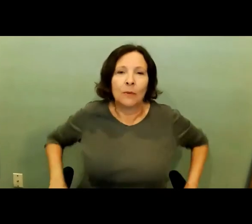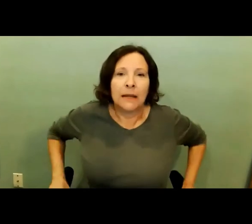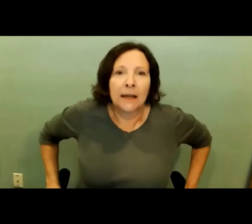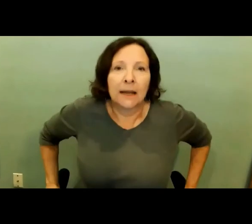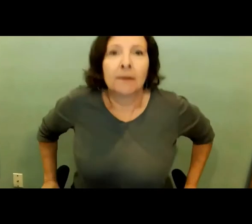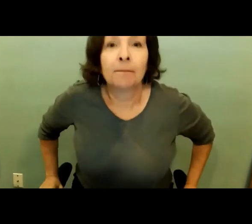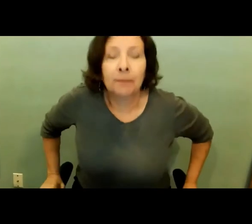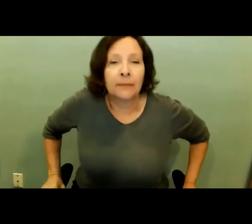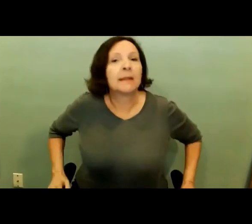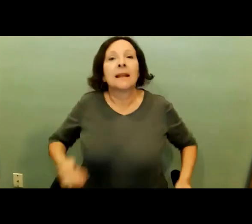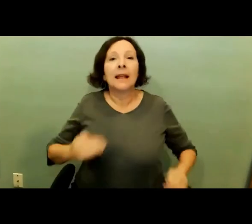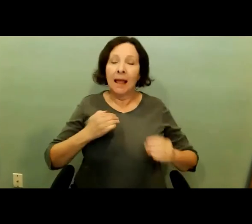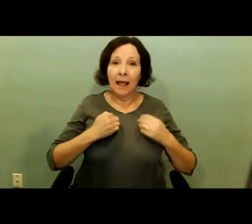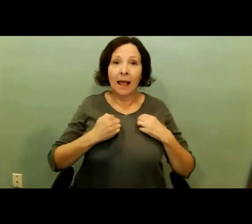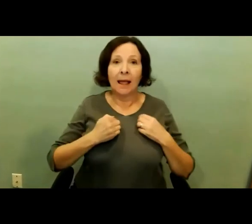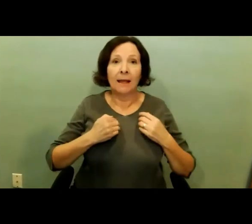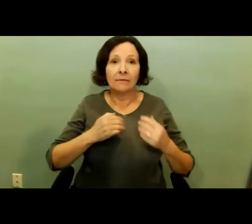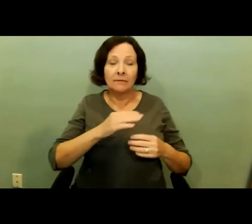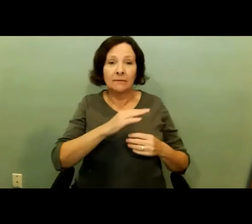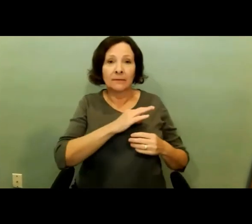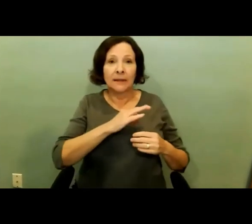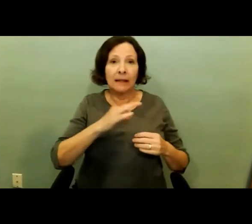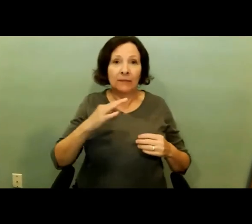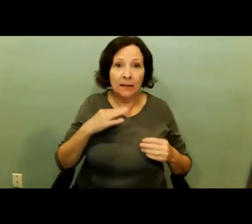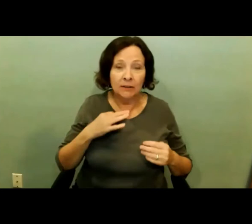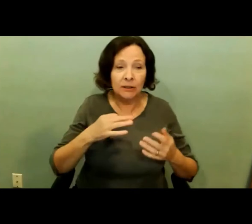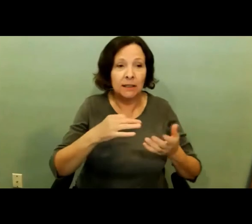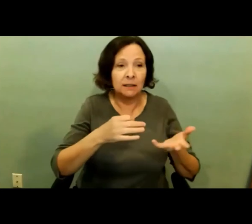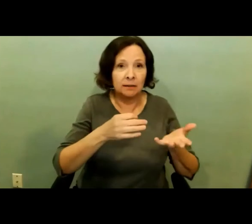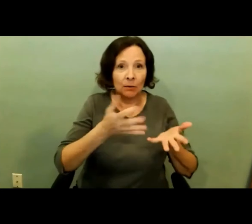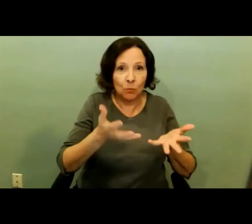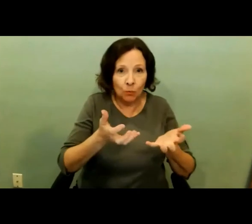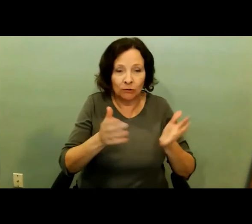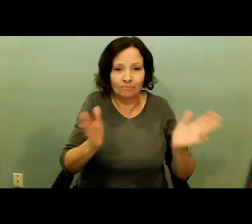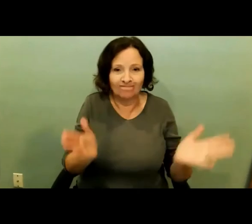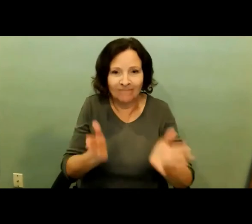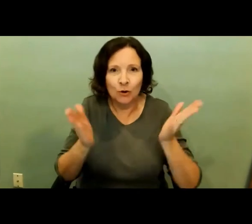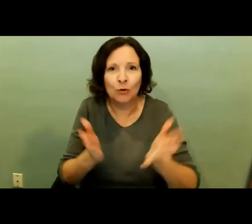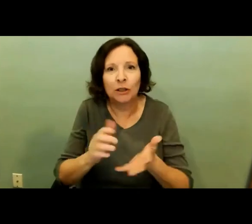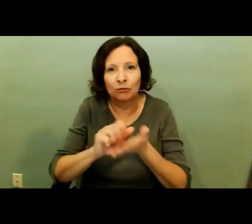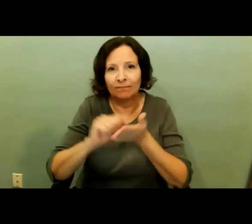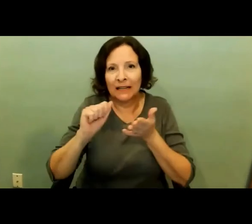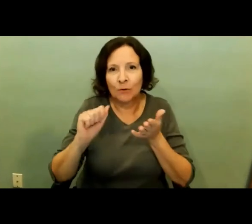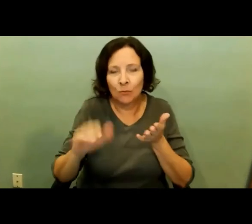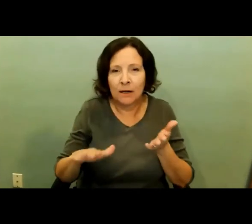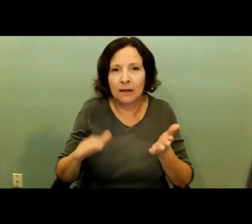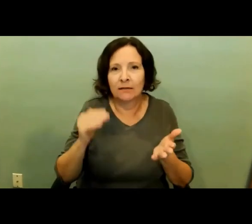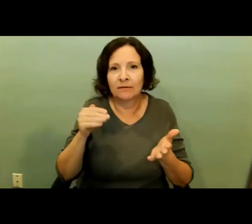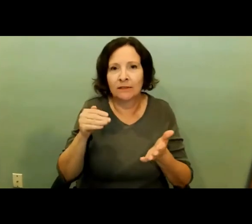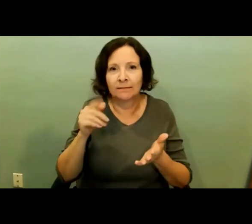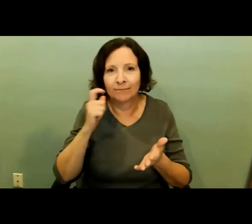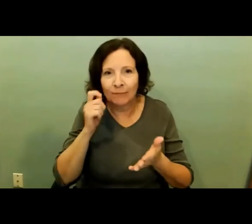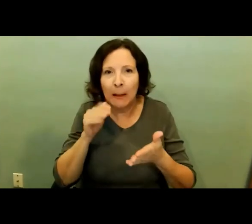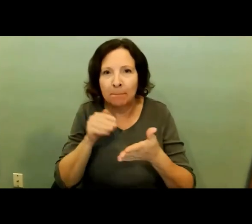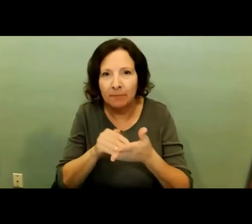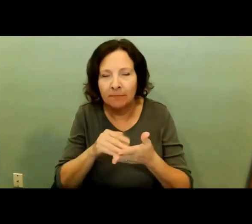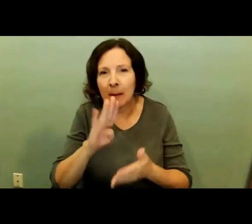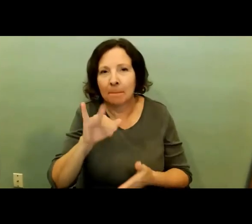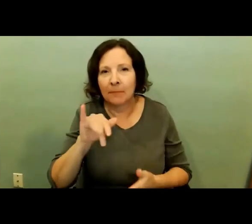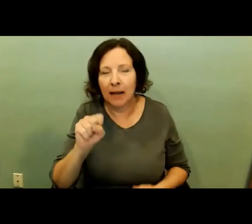culturally aware mentors in science begins with an understanding of the value of social identities.